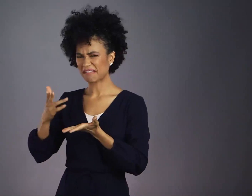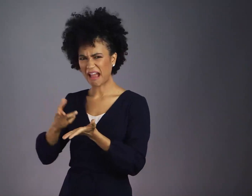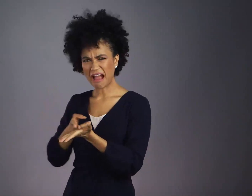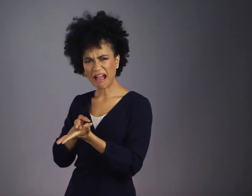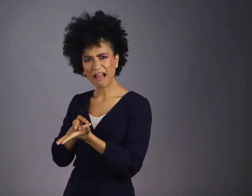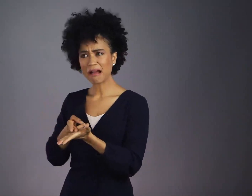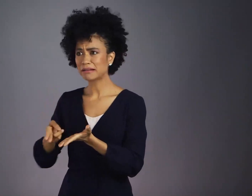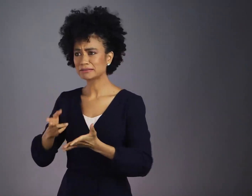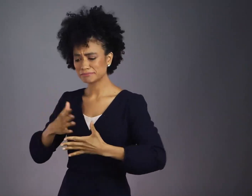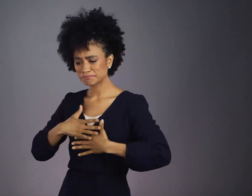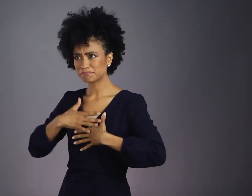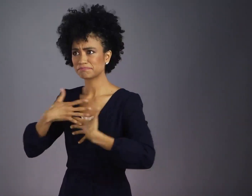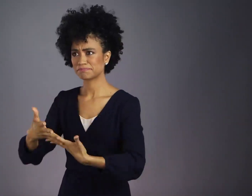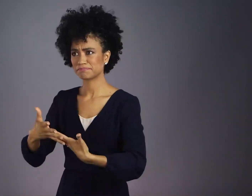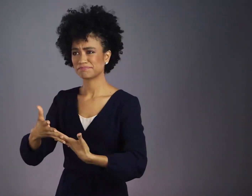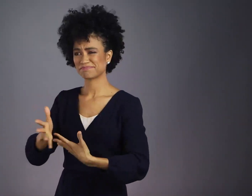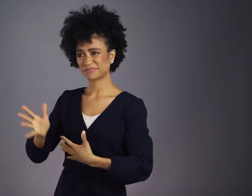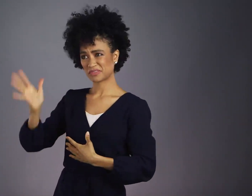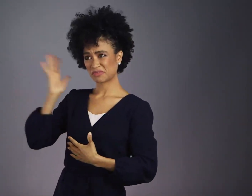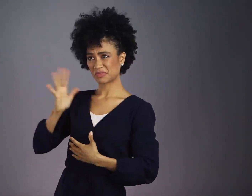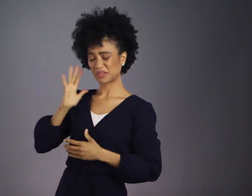and expressing our regret.